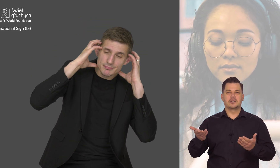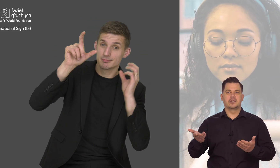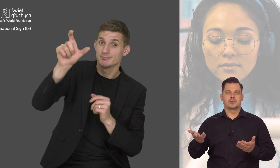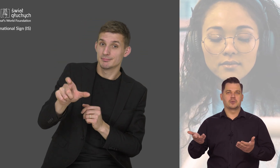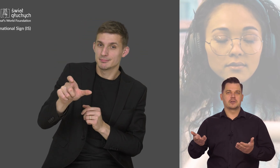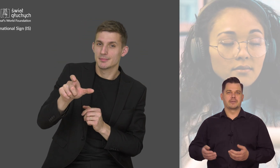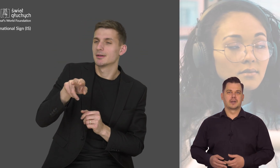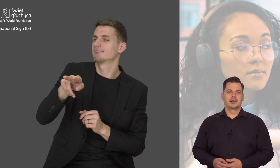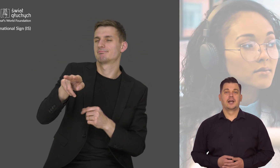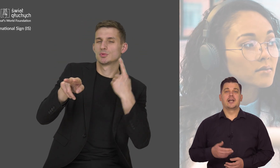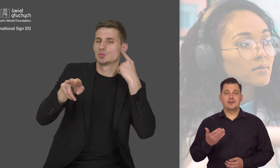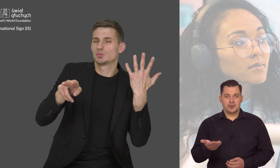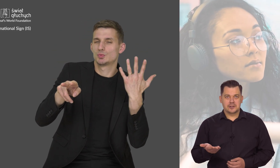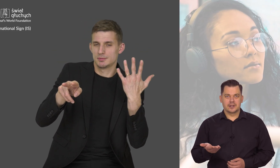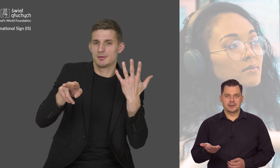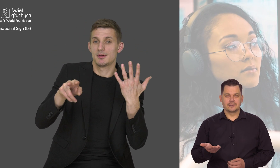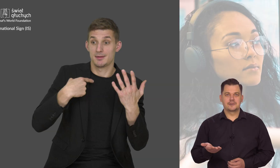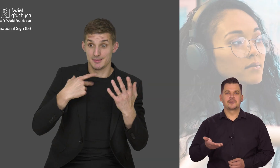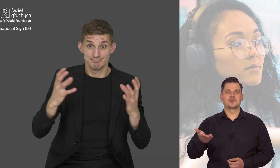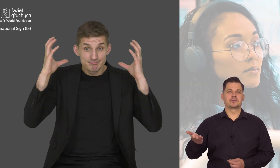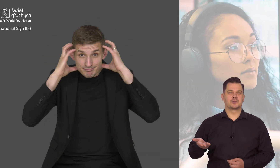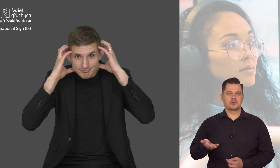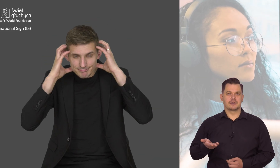"Don't talk to me; I won't hear you anyway."